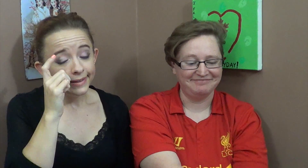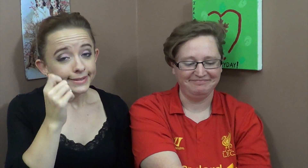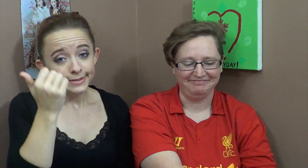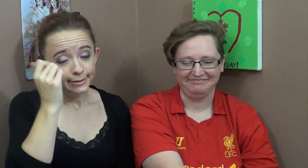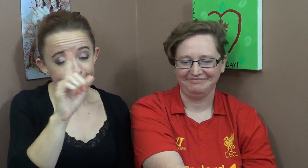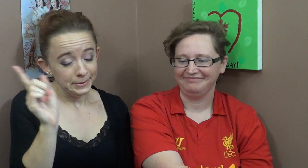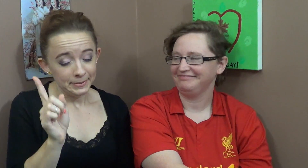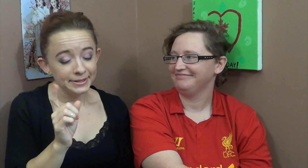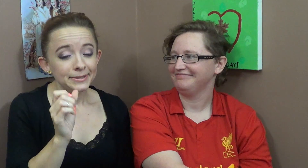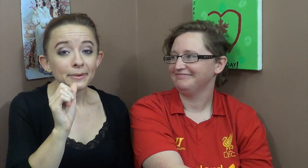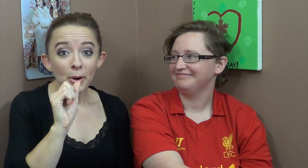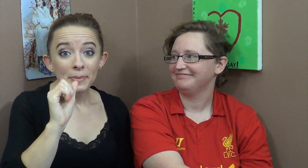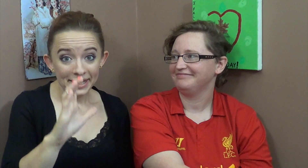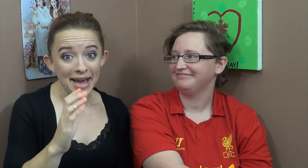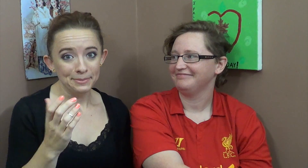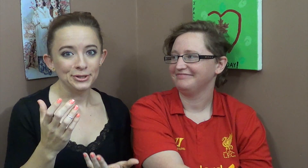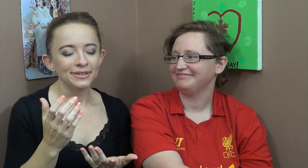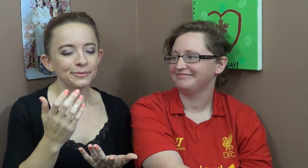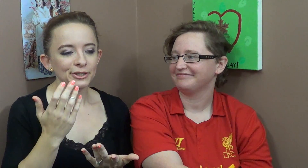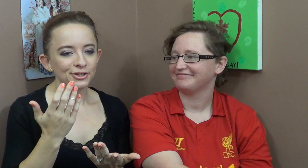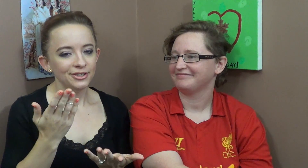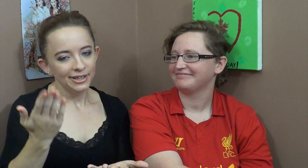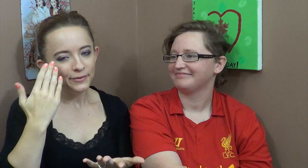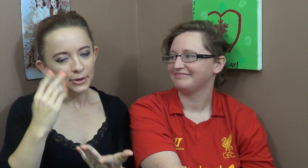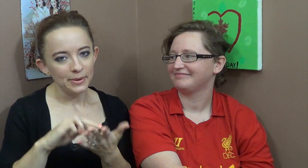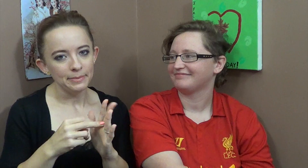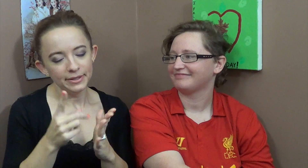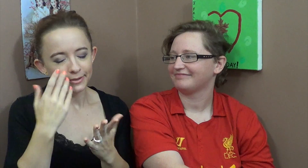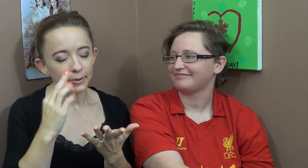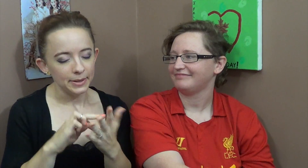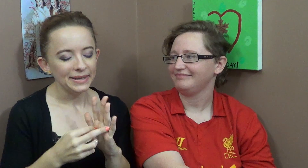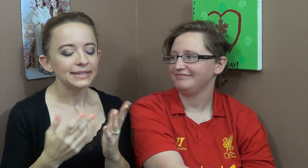Glasses are stupid. So open captions which if you know what it means you